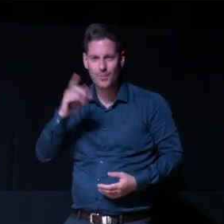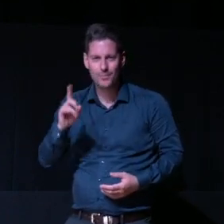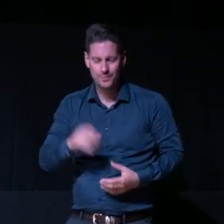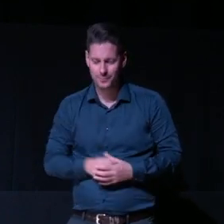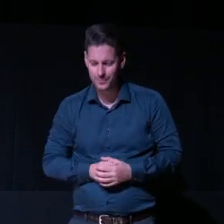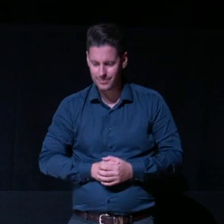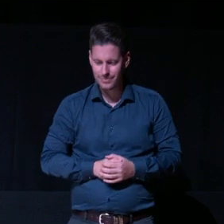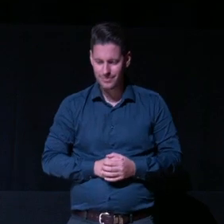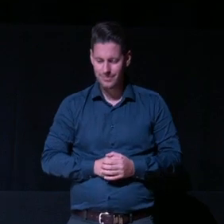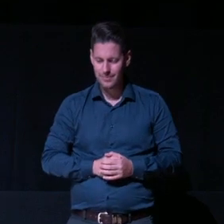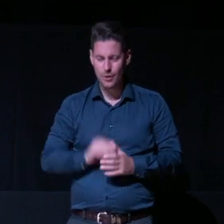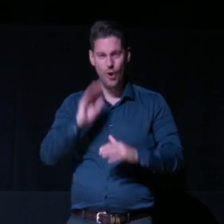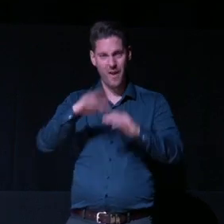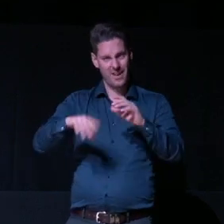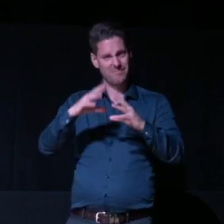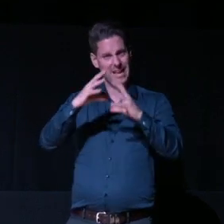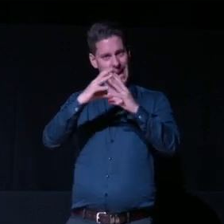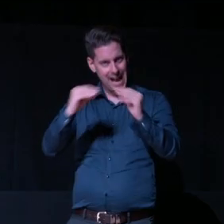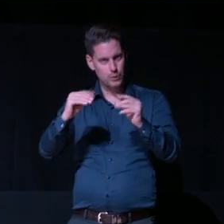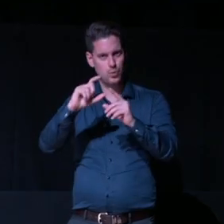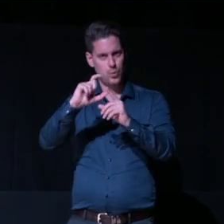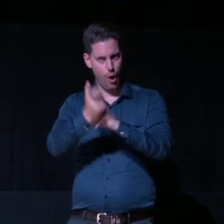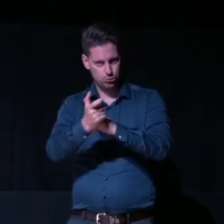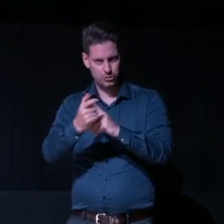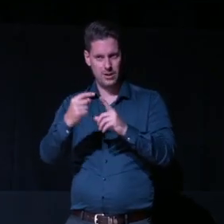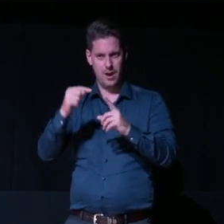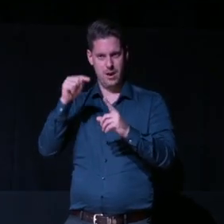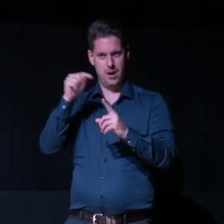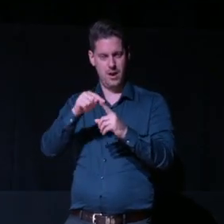in the notion of cancel culture as a form of public shaming.